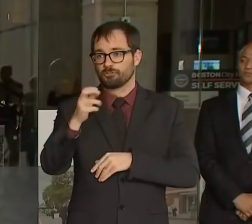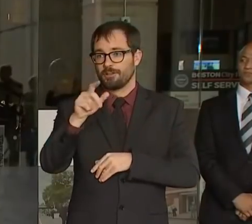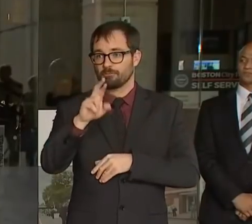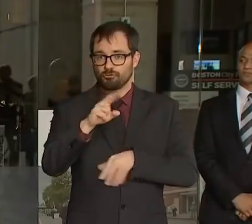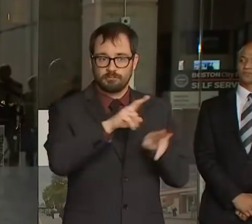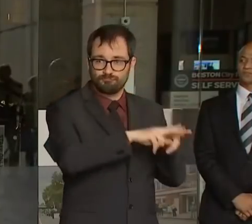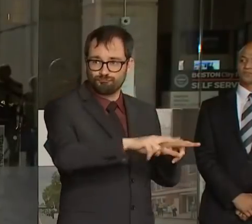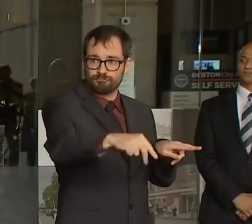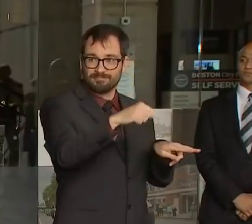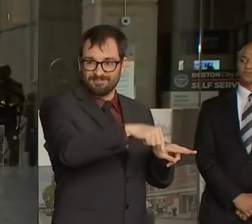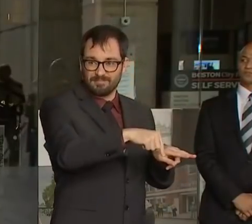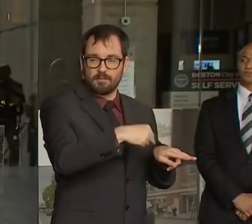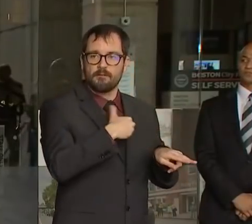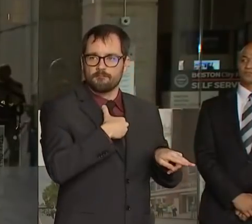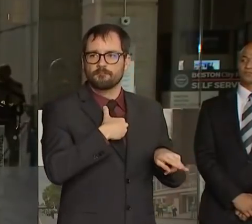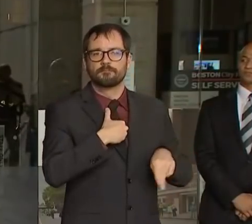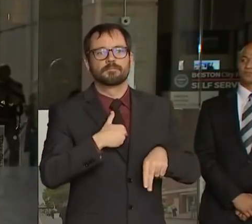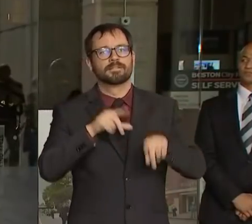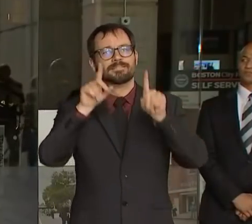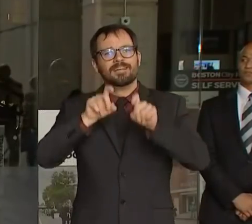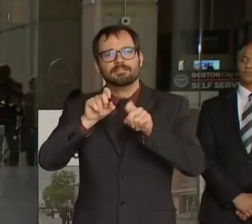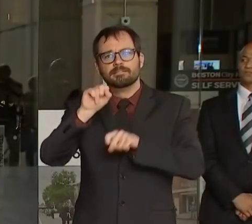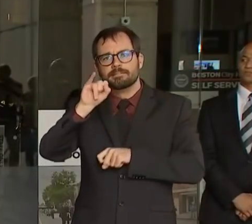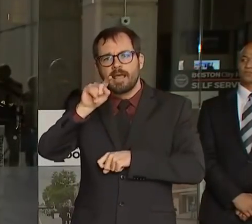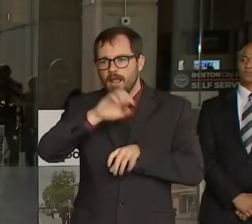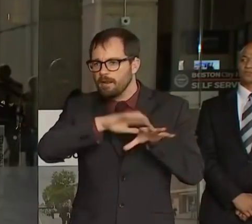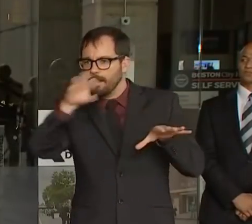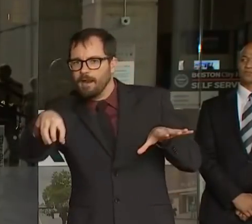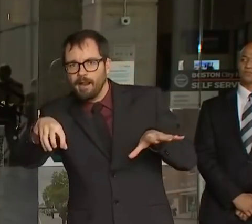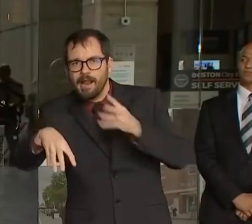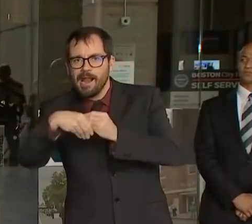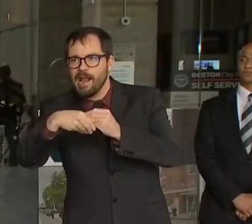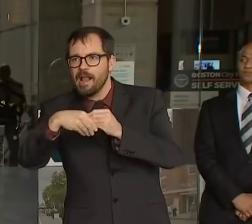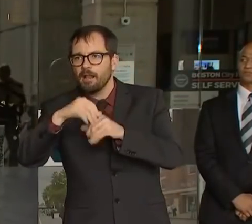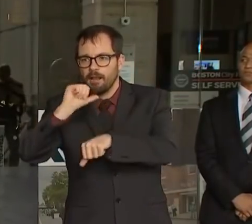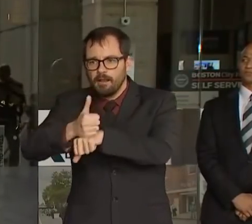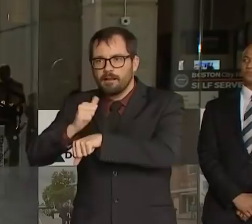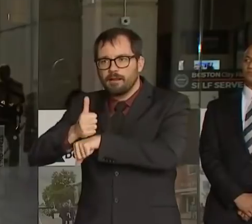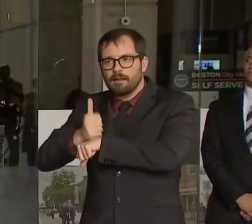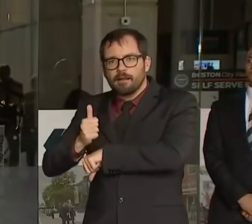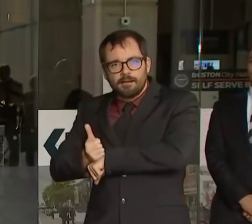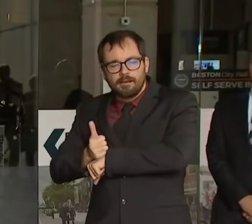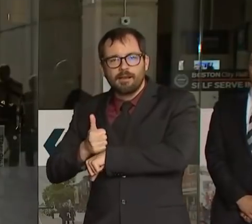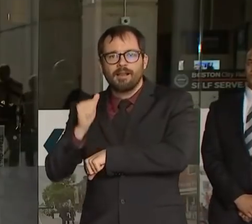ISOLATION OF PATIENTS. NICE TO THE SOUTHHAMPTON SHELTER IN PINEHURST AND.